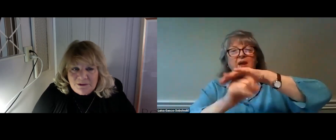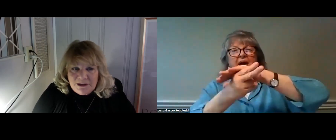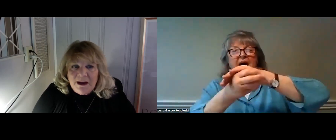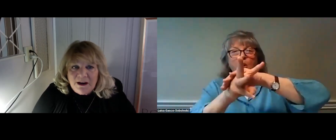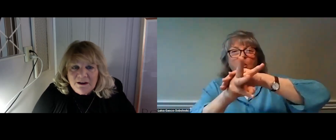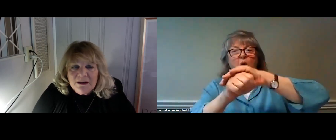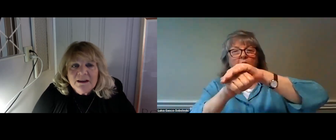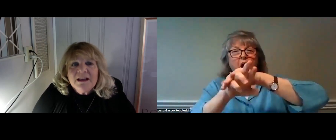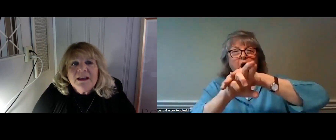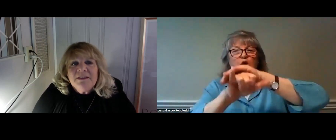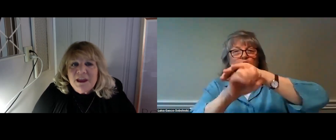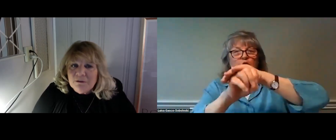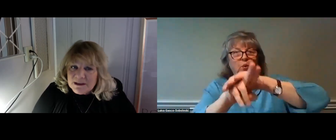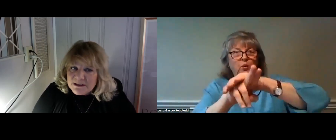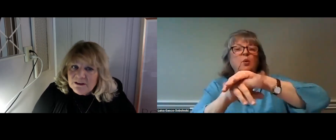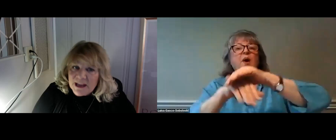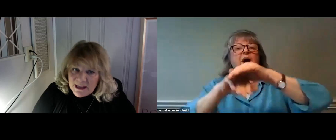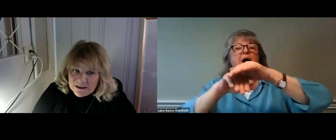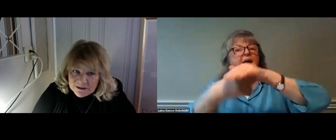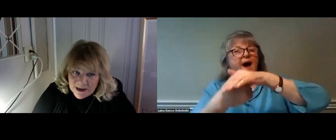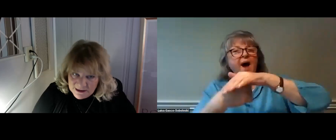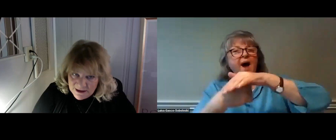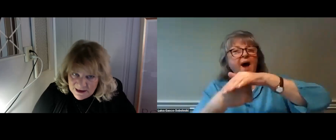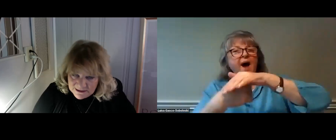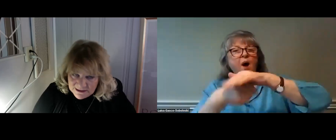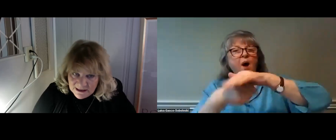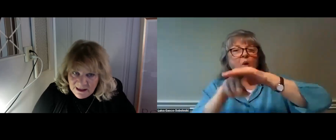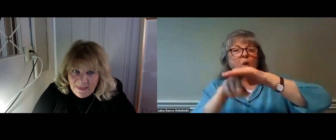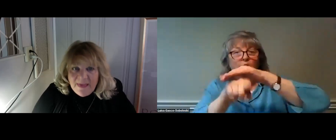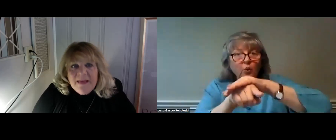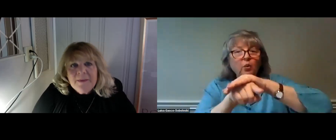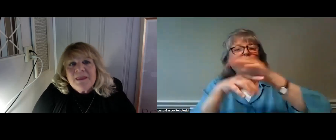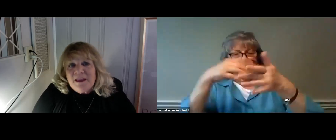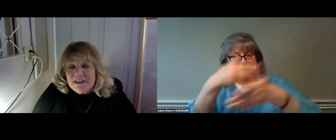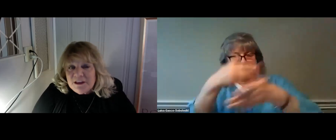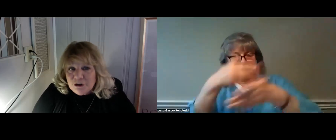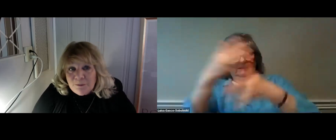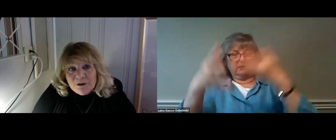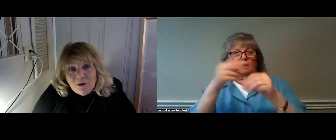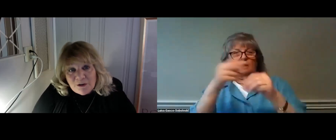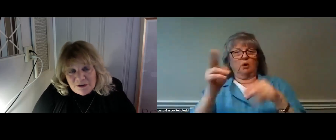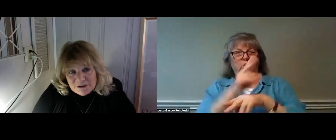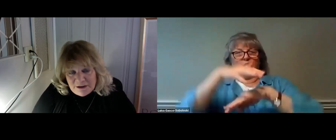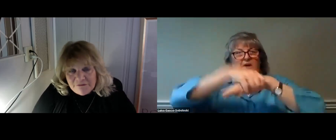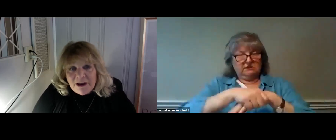air. They rest their hands like this and the interpreter or their deaf friend